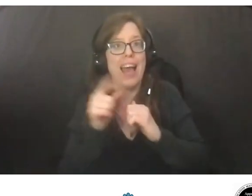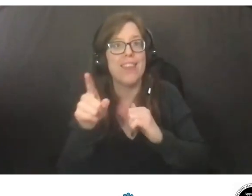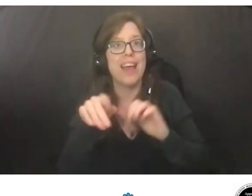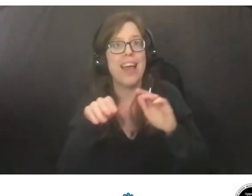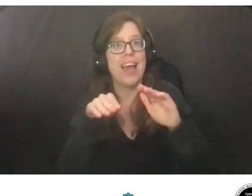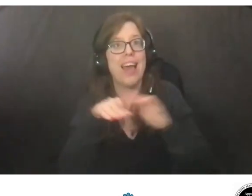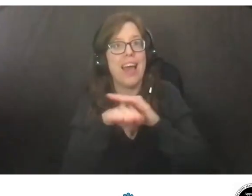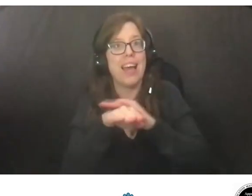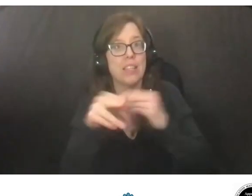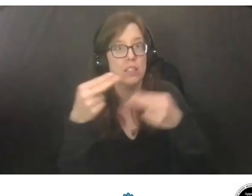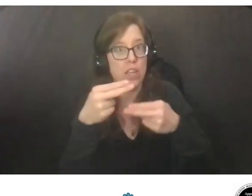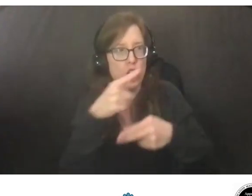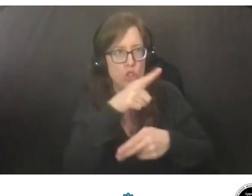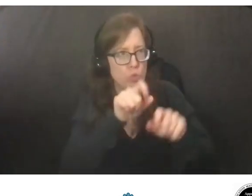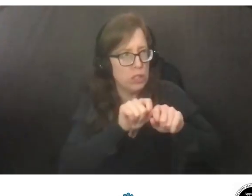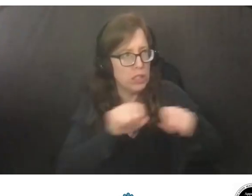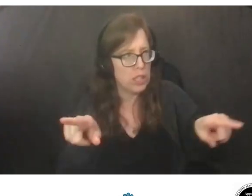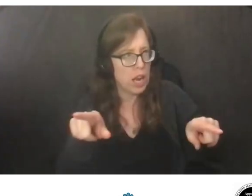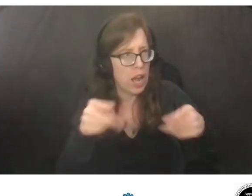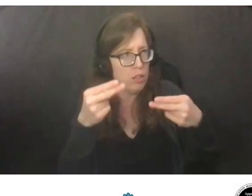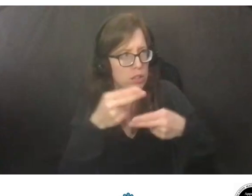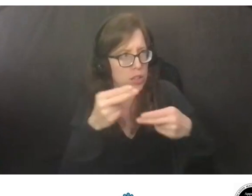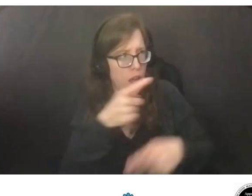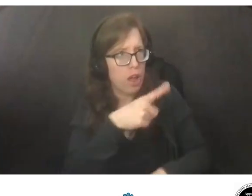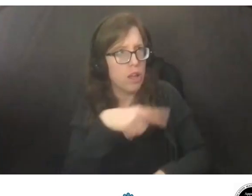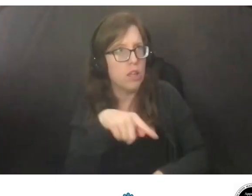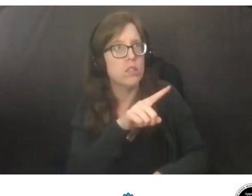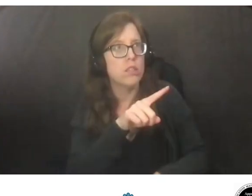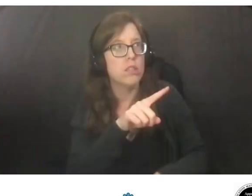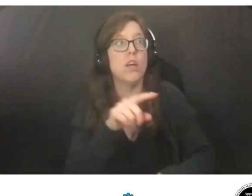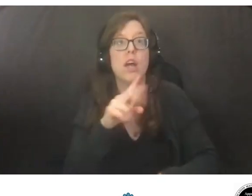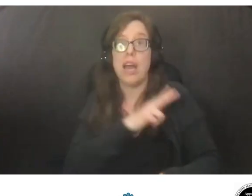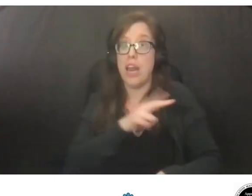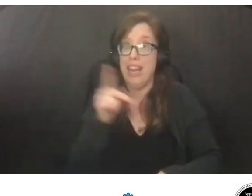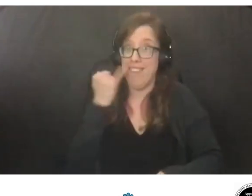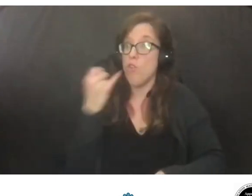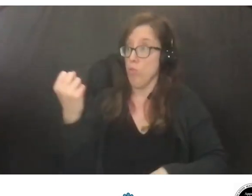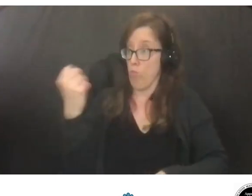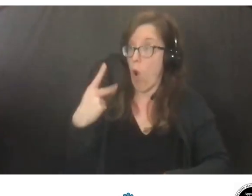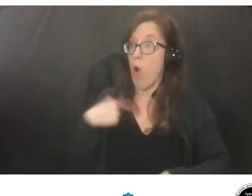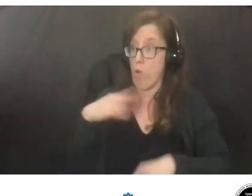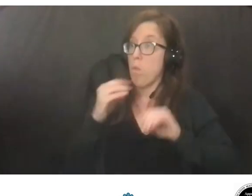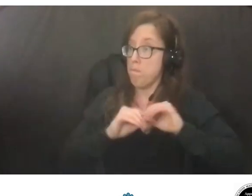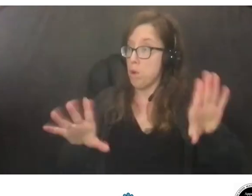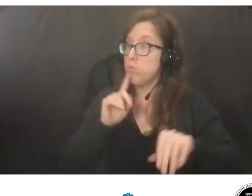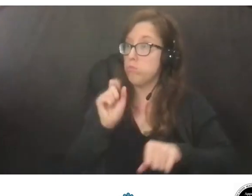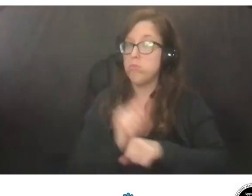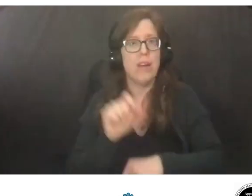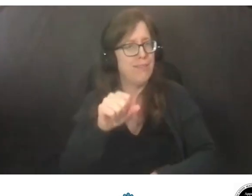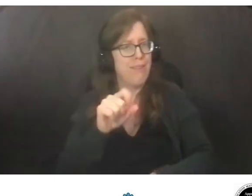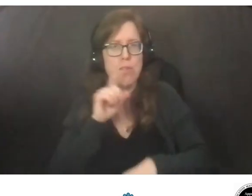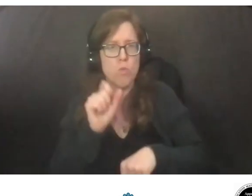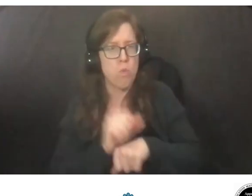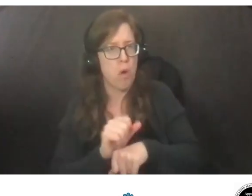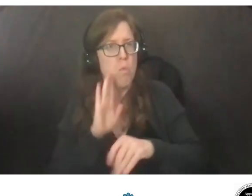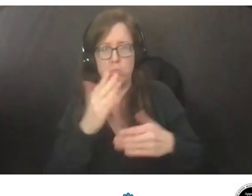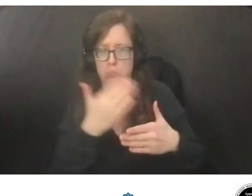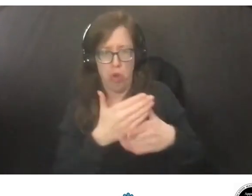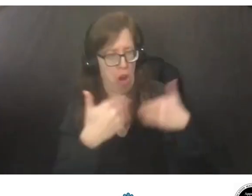the slides. Do you guys send those out or... Heidi: We can, with your permission, absolutely. Kaycee: Sure. Absolutely. Sure way.